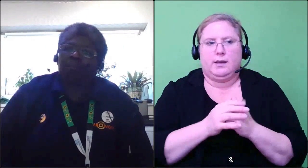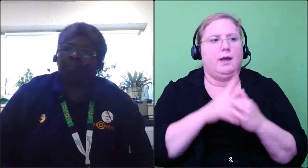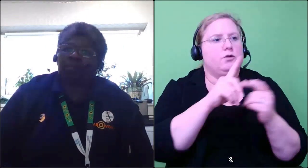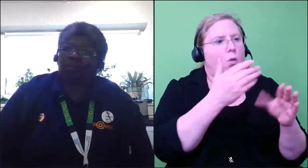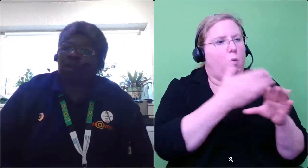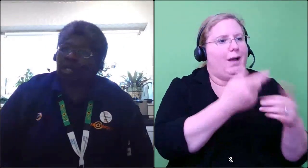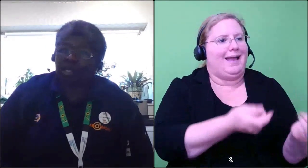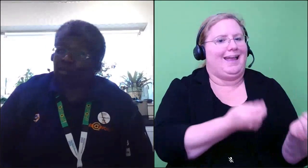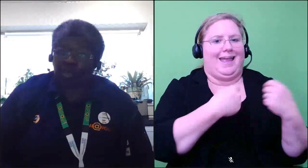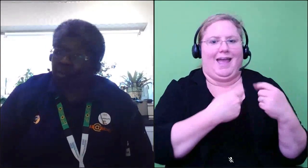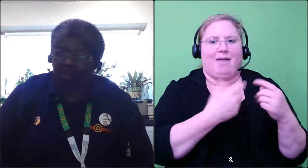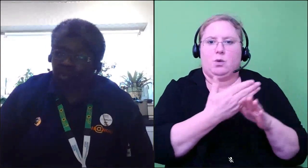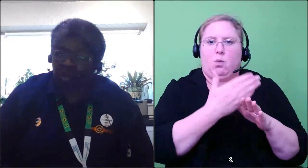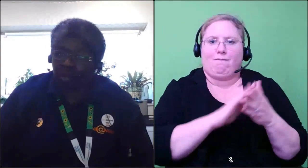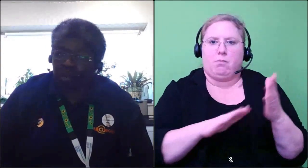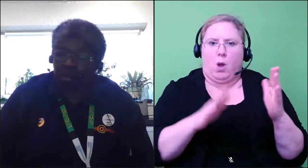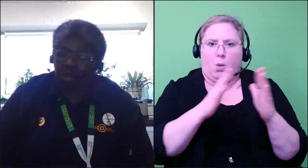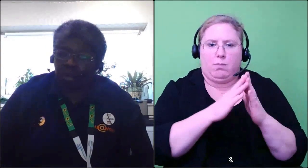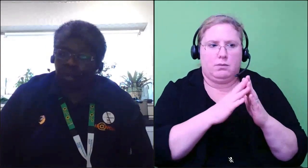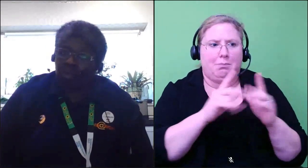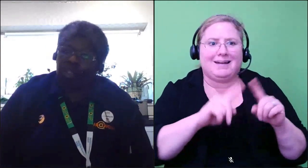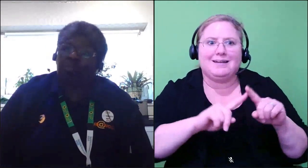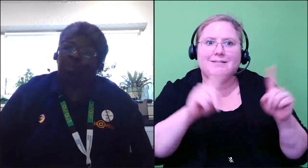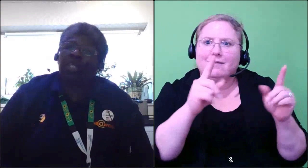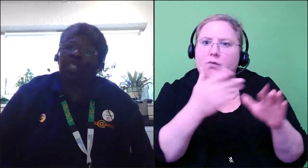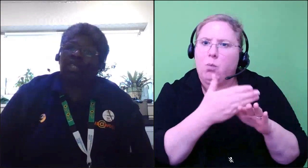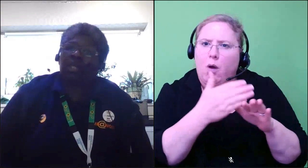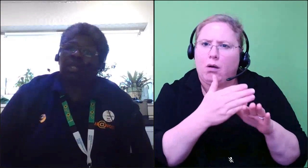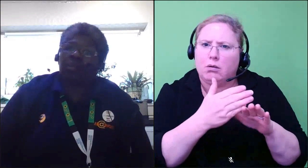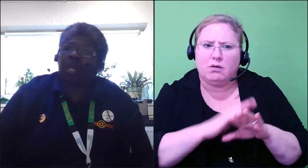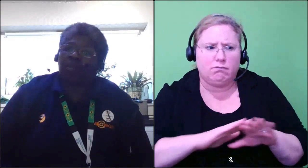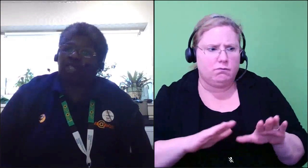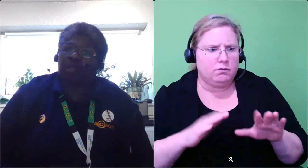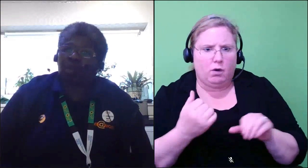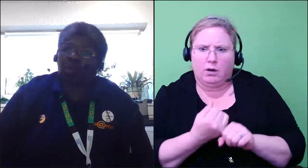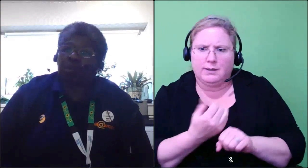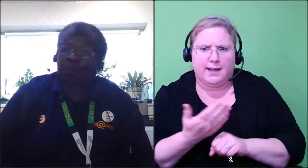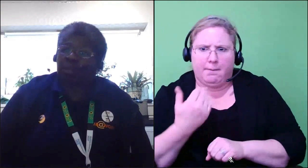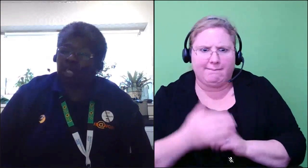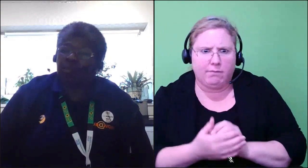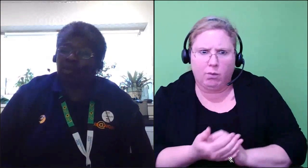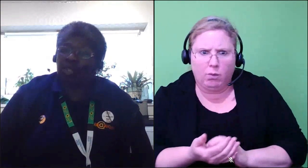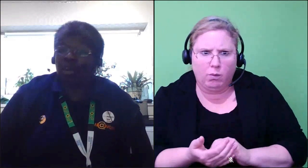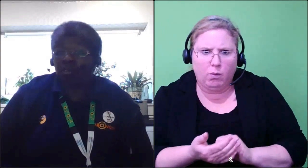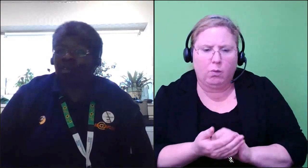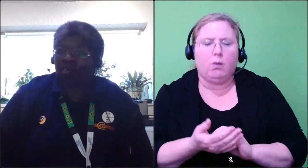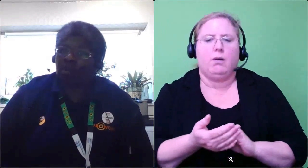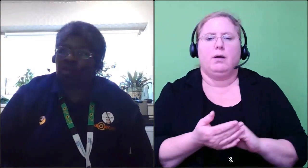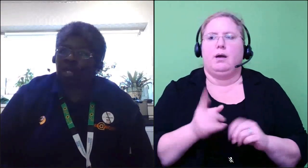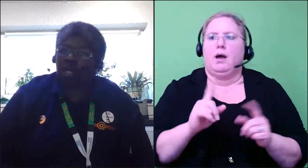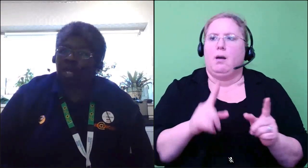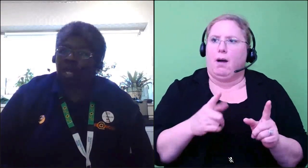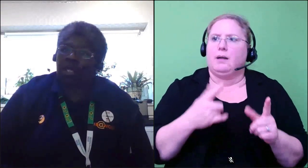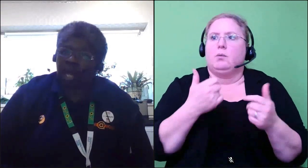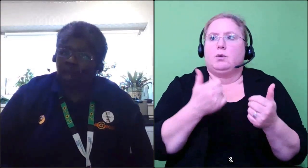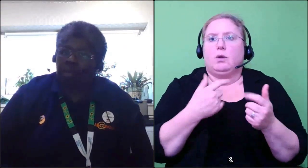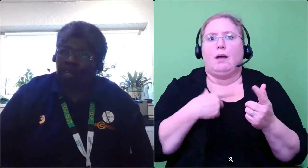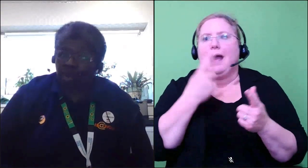Work that I've not done before. It was a privilege being able to support people in the community over the phone, and now I'm